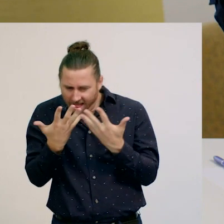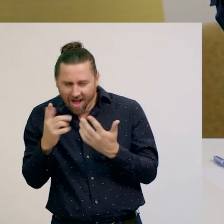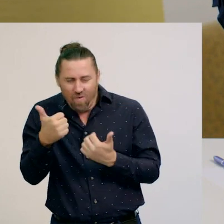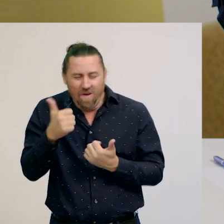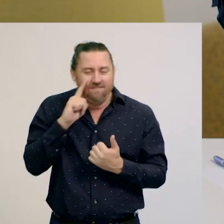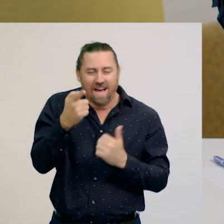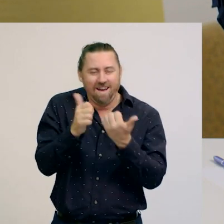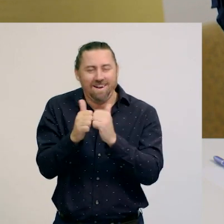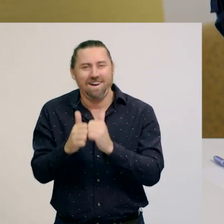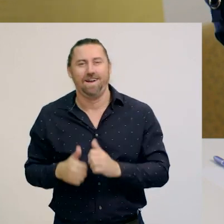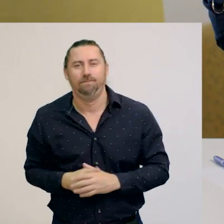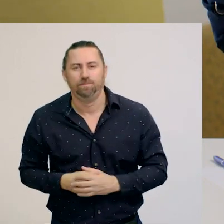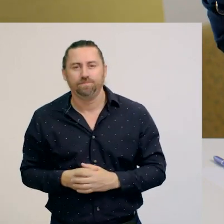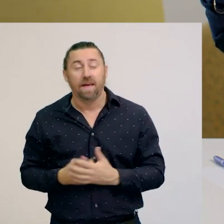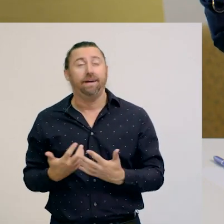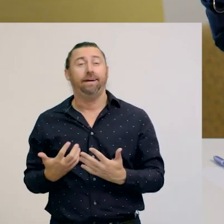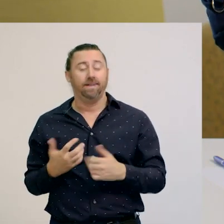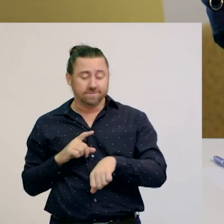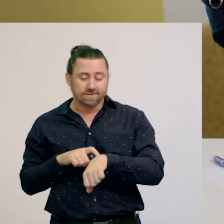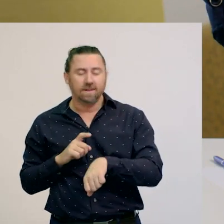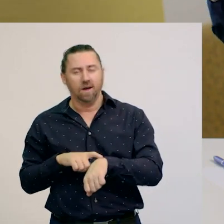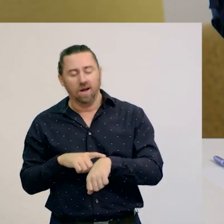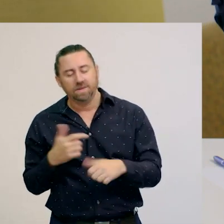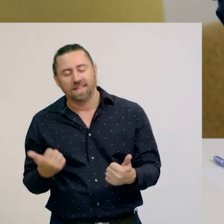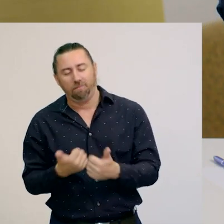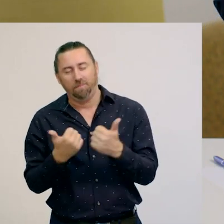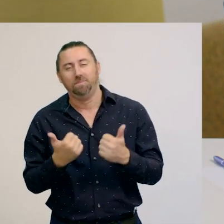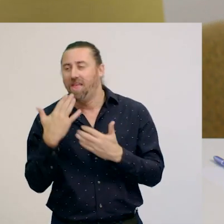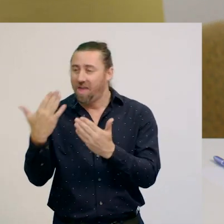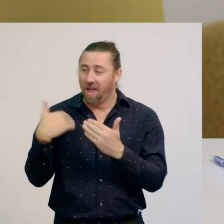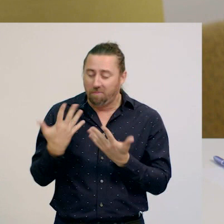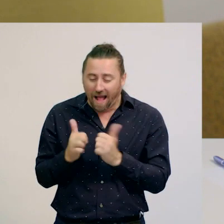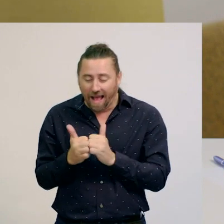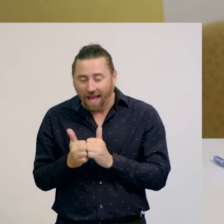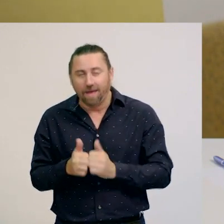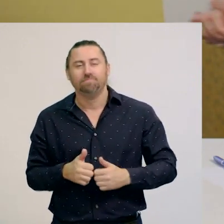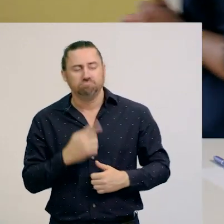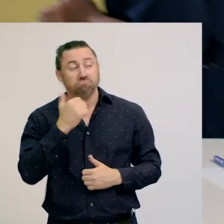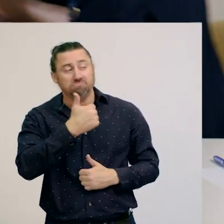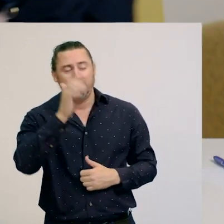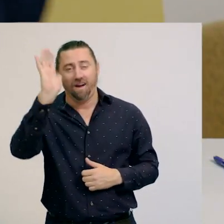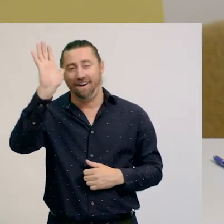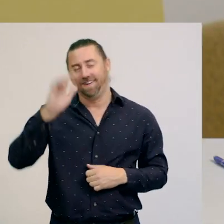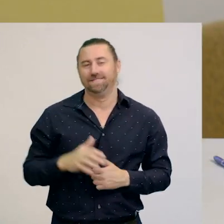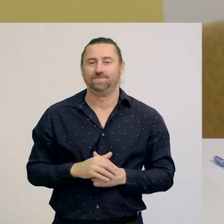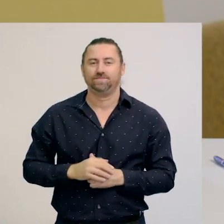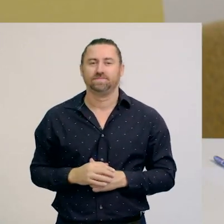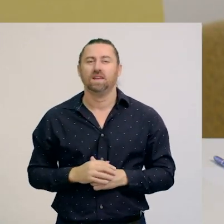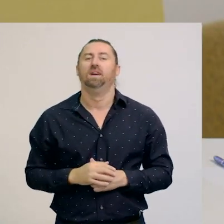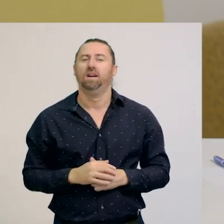Okay, look at the time. Thanks, Jen, for helping out with my game. No worries. Bye, everyone! So to recap today,